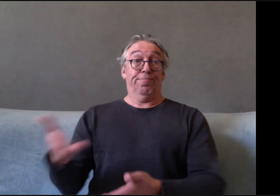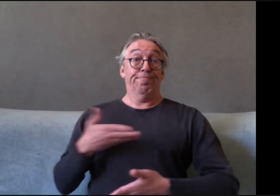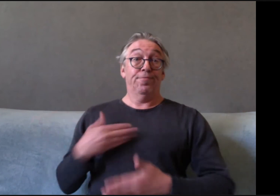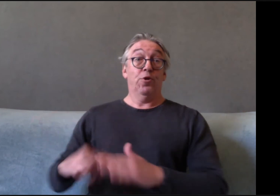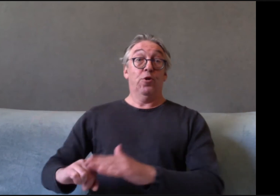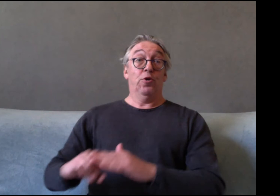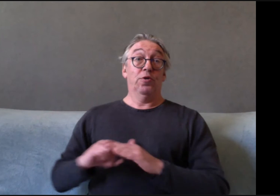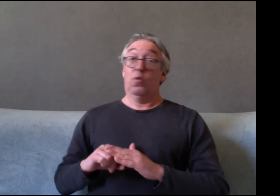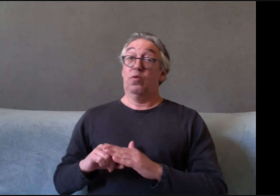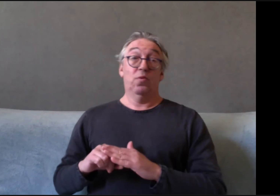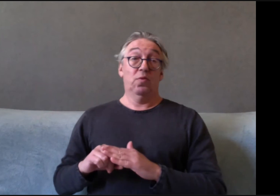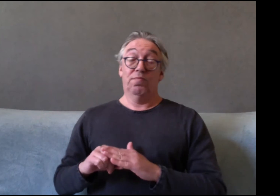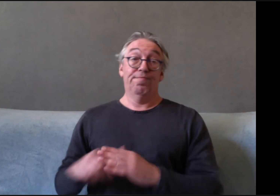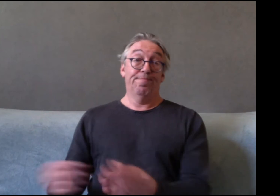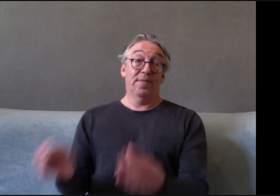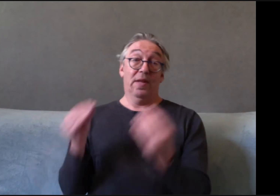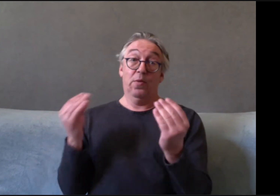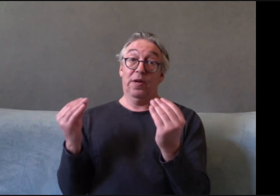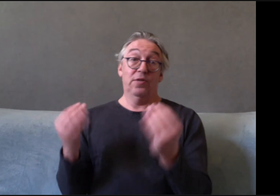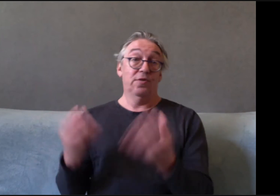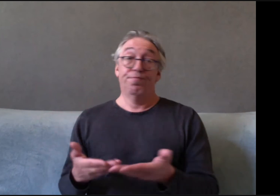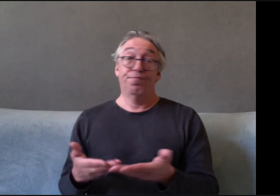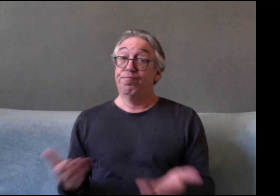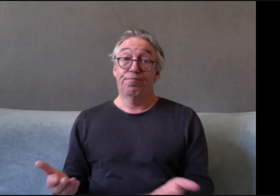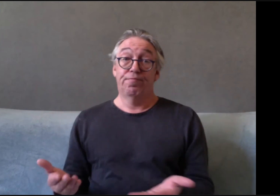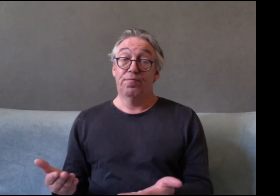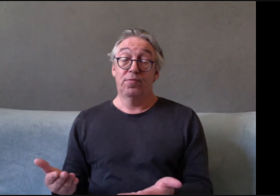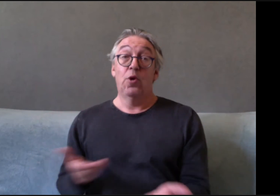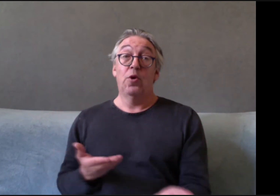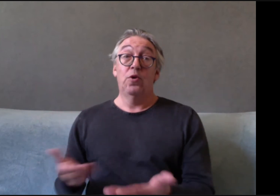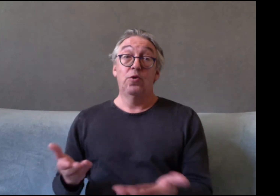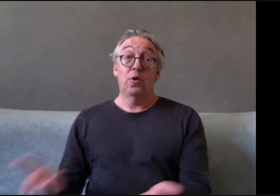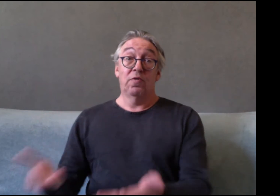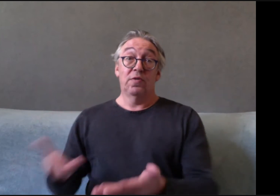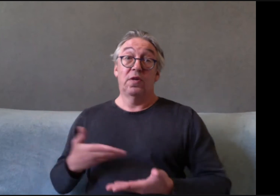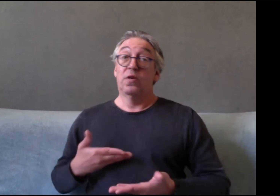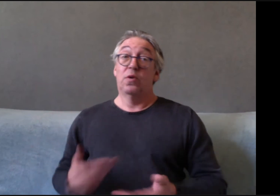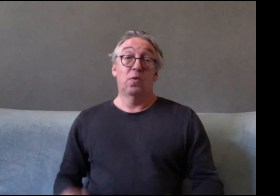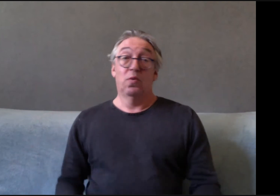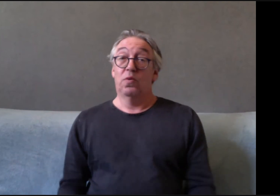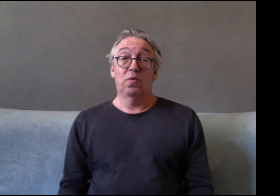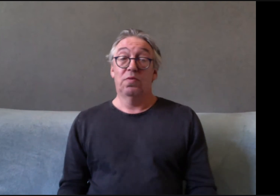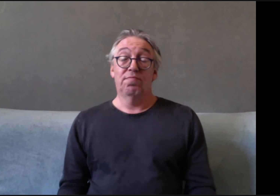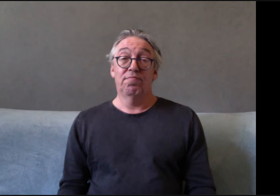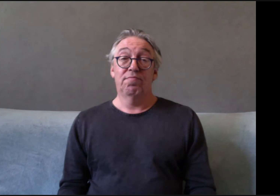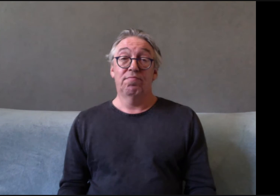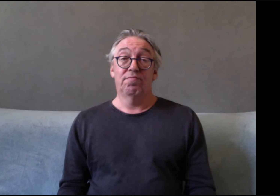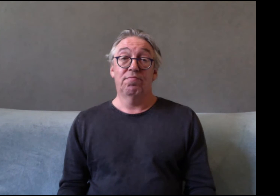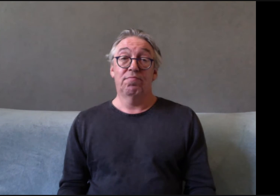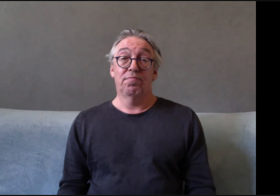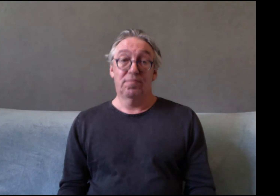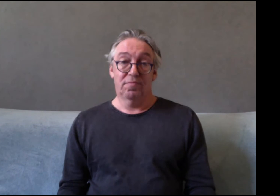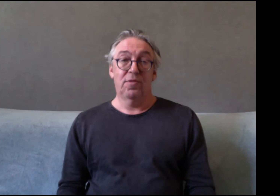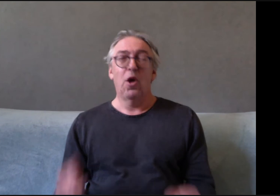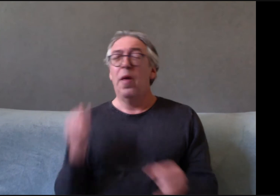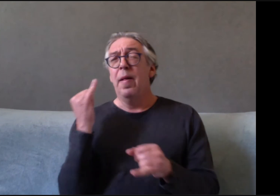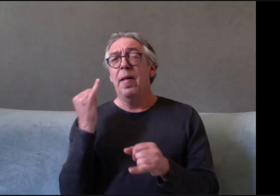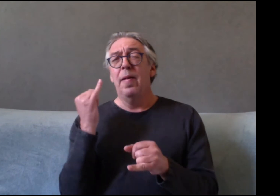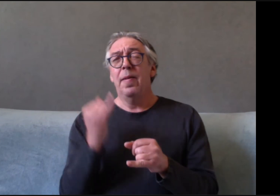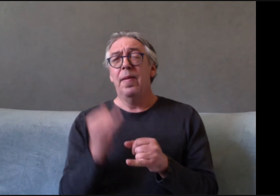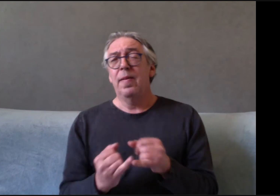The last point, in all, we have a short time needs